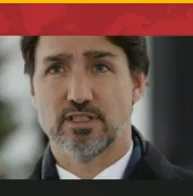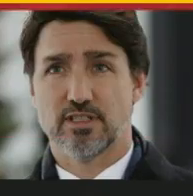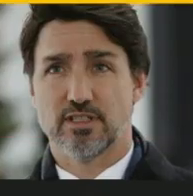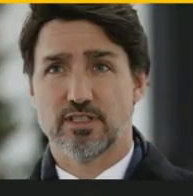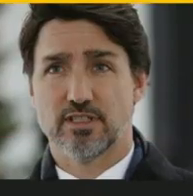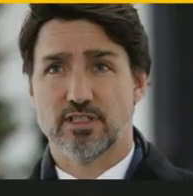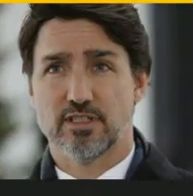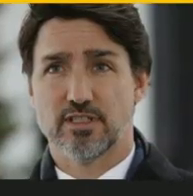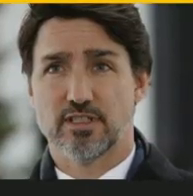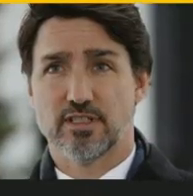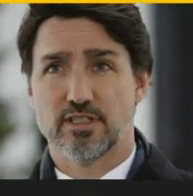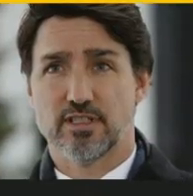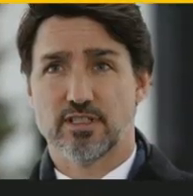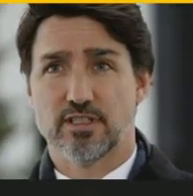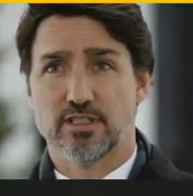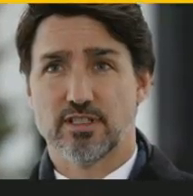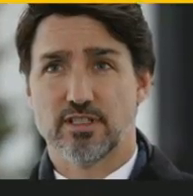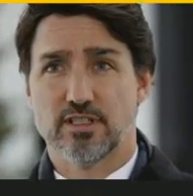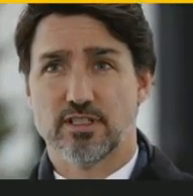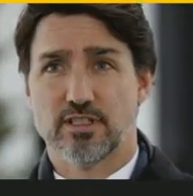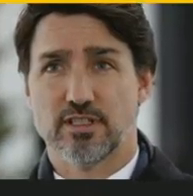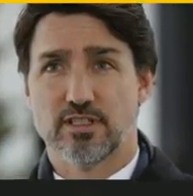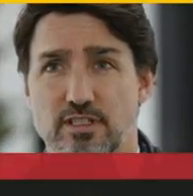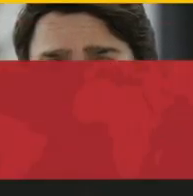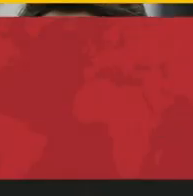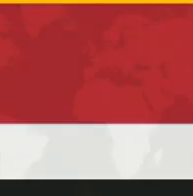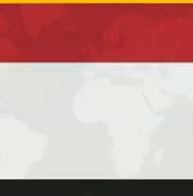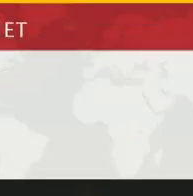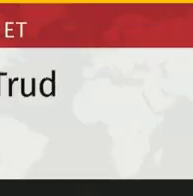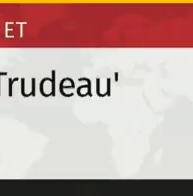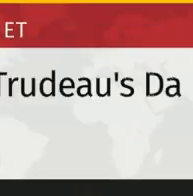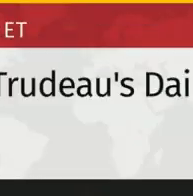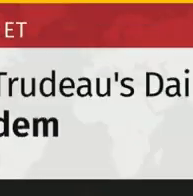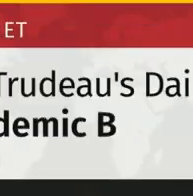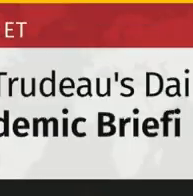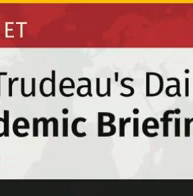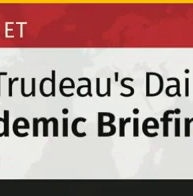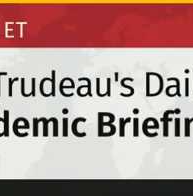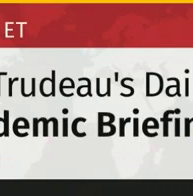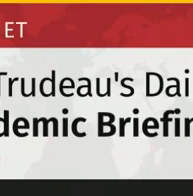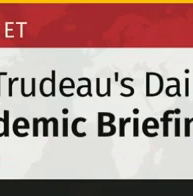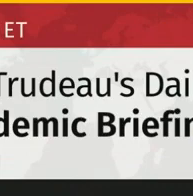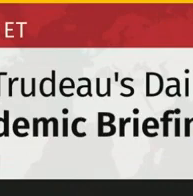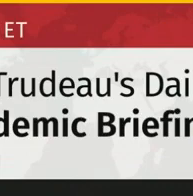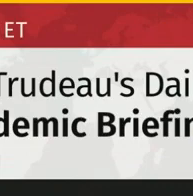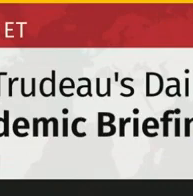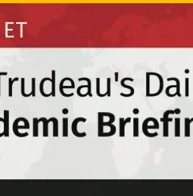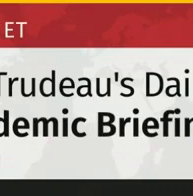THINK WE HAVE BEEN GETTING IT IN VARIOUS ITERATIONS FROM ALL THE PROVINCES THAT. SO FAR RELEASED THEIR